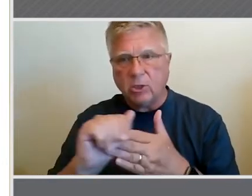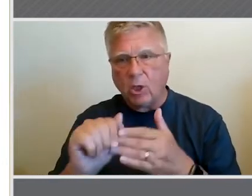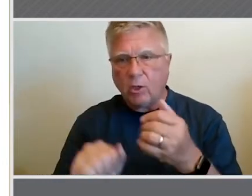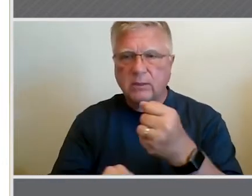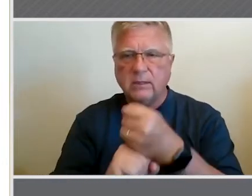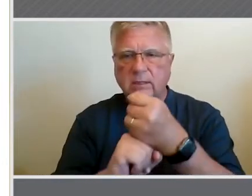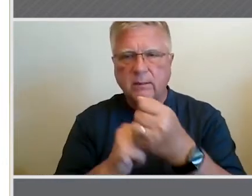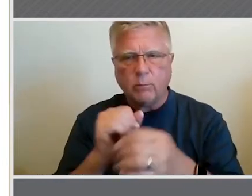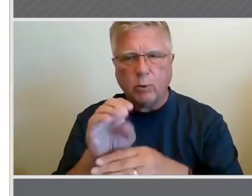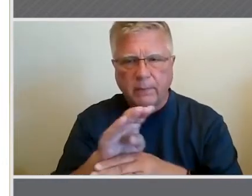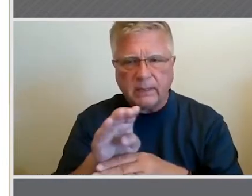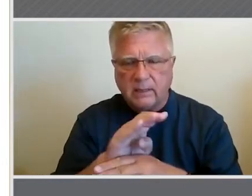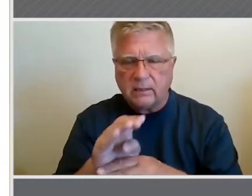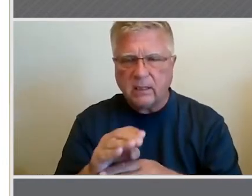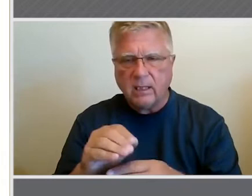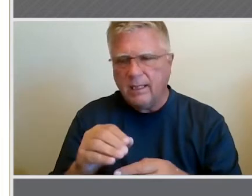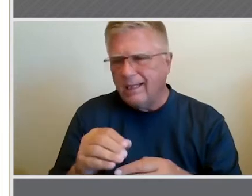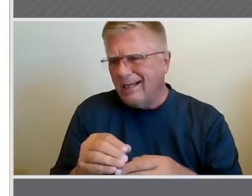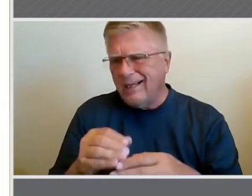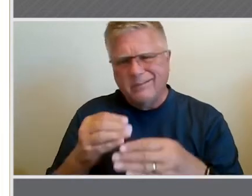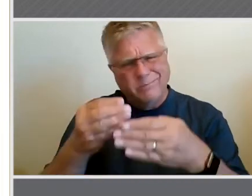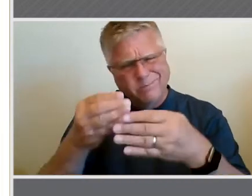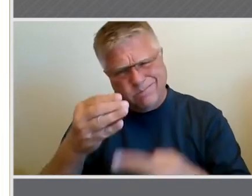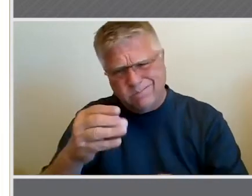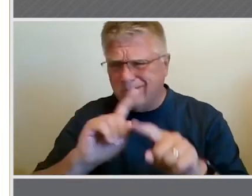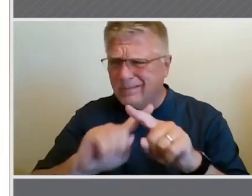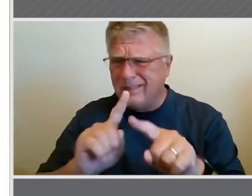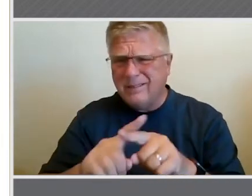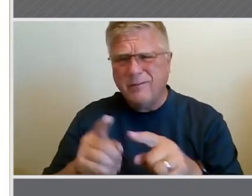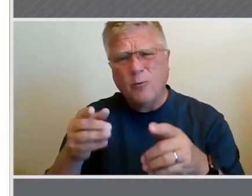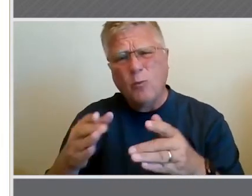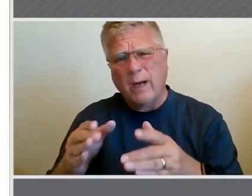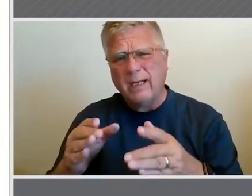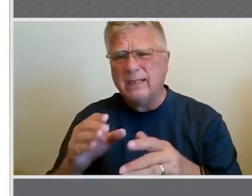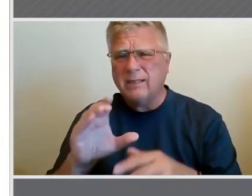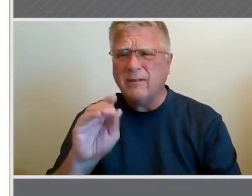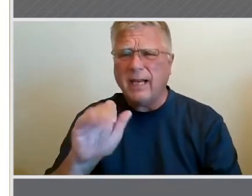businesses. Really and almost all form of capital need whether it's working capital financing equipment